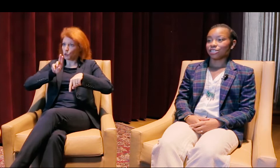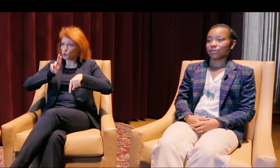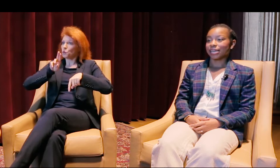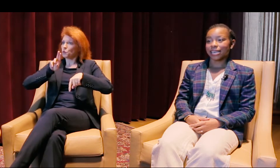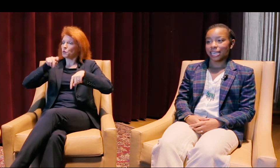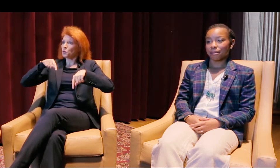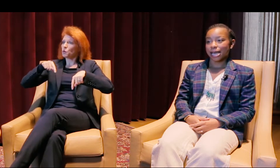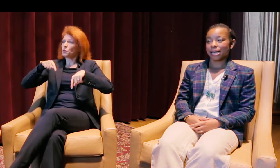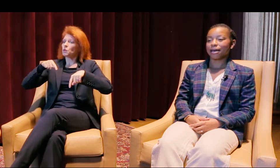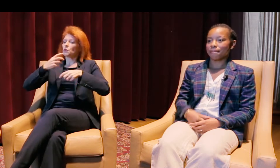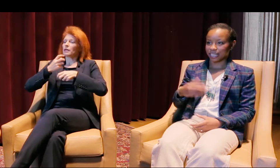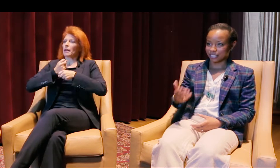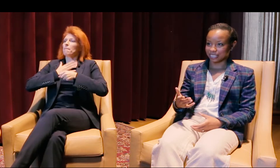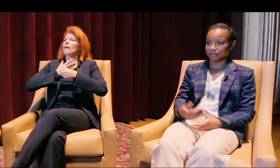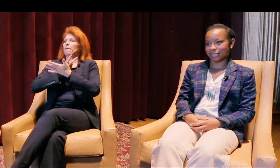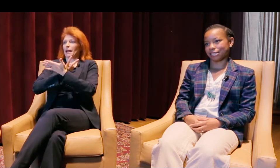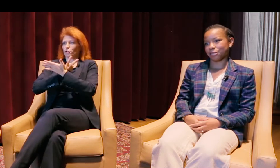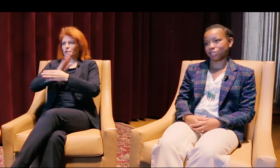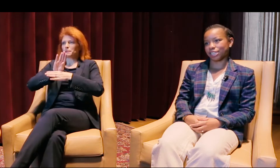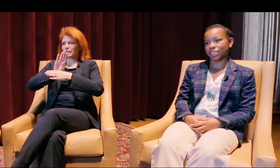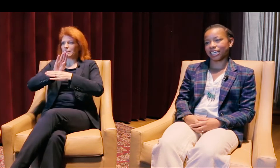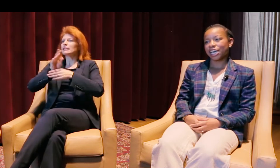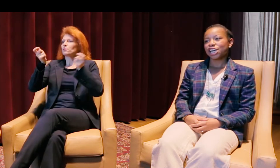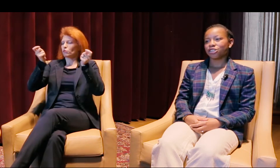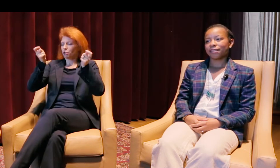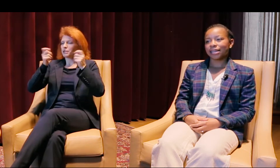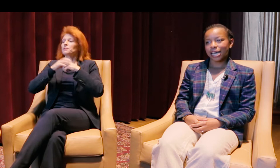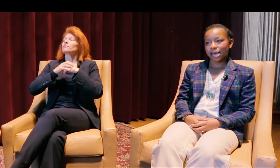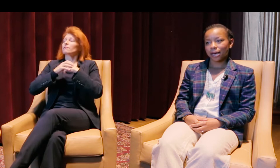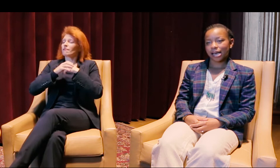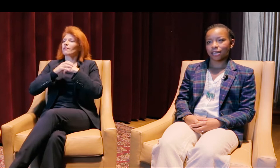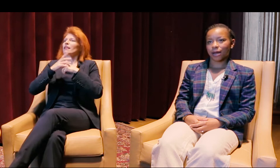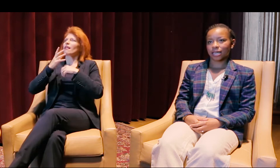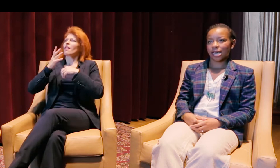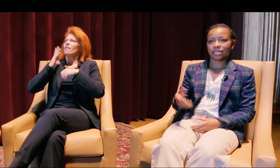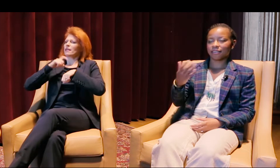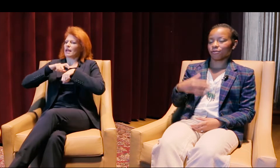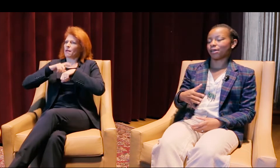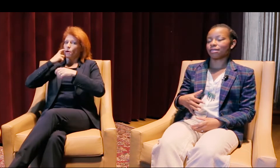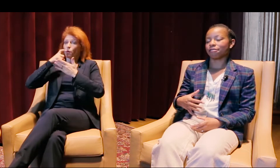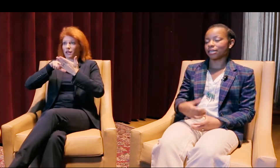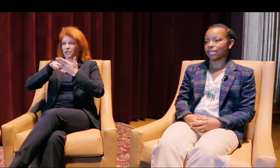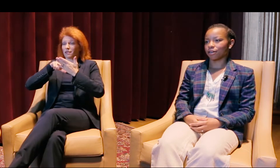to attain my Masters in Business Administration. During that time I had recognized and even within the field,